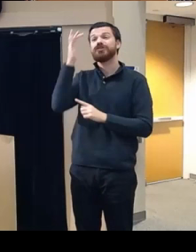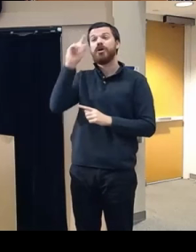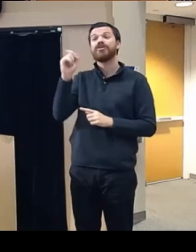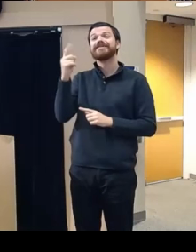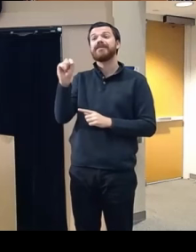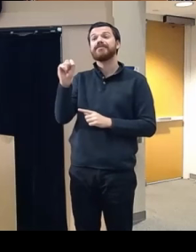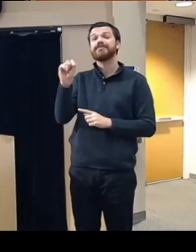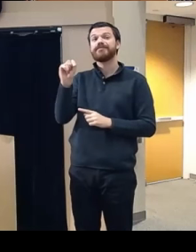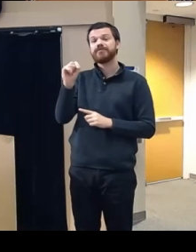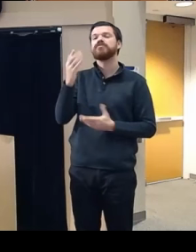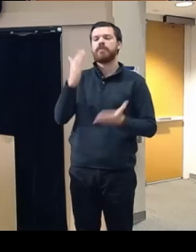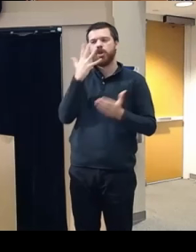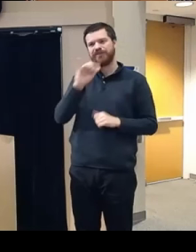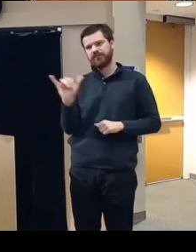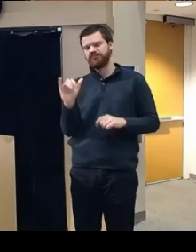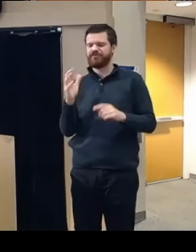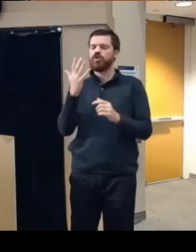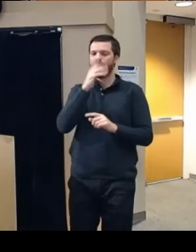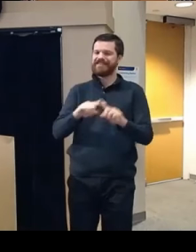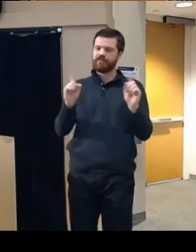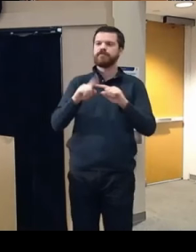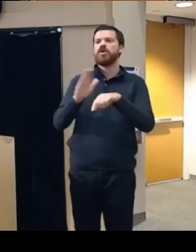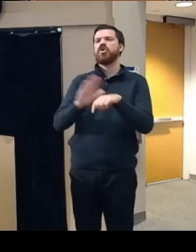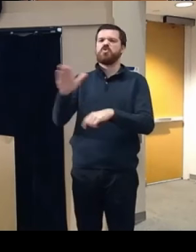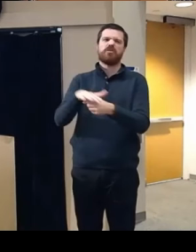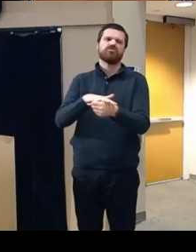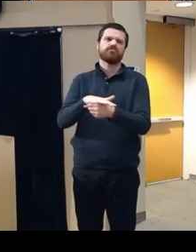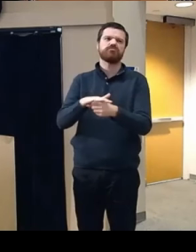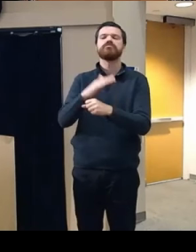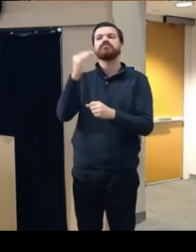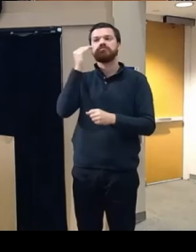in will likely look different depending on your clinical area so just be aware that you might